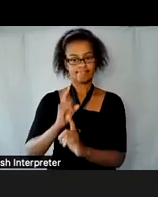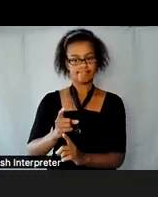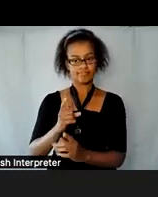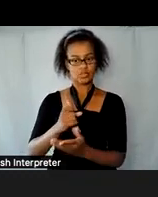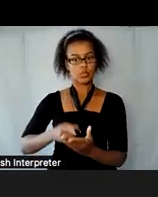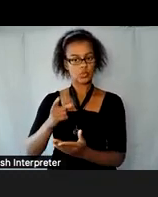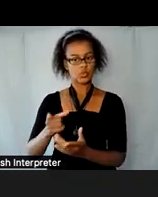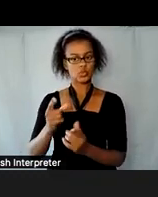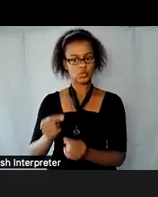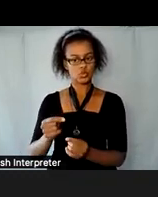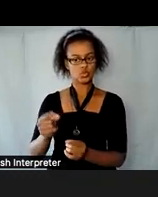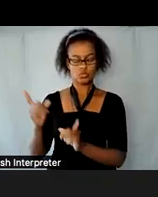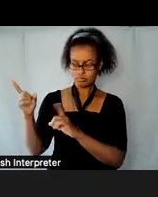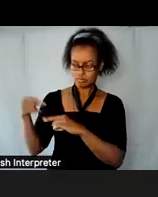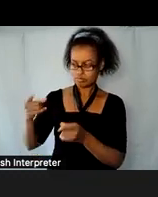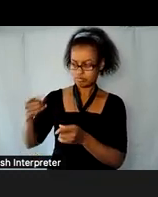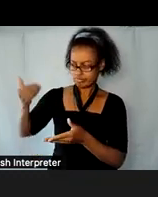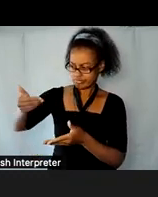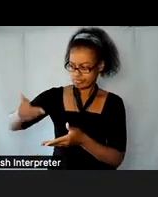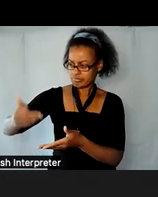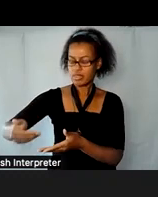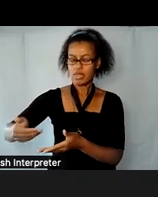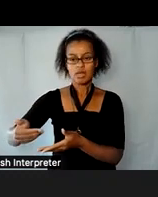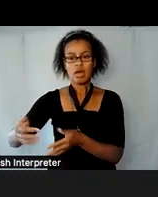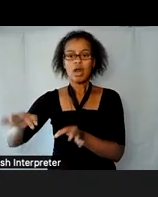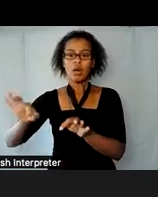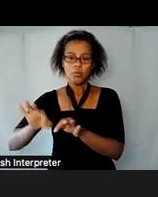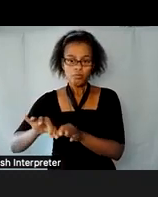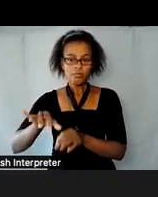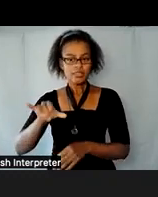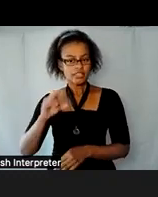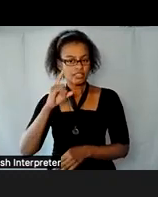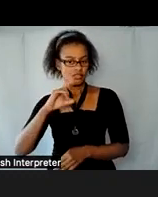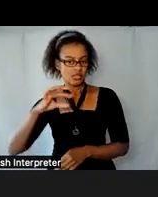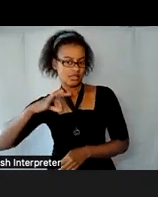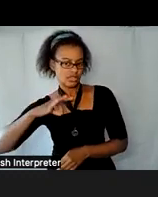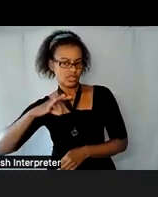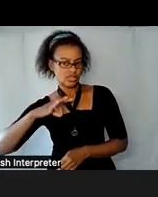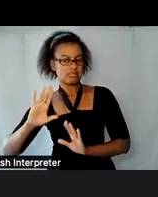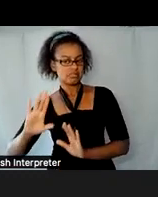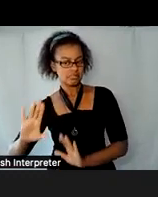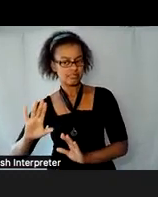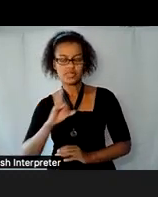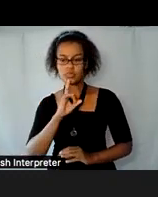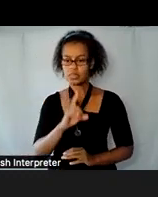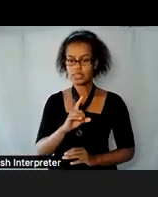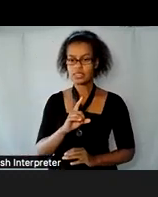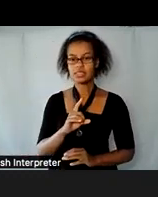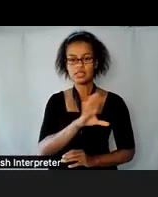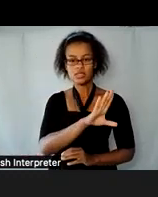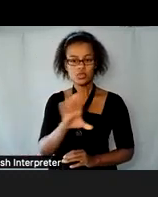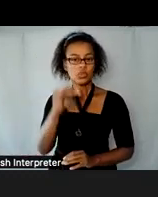though that matters for your support material and application. But it's more about what is your idea? Does it fit the site?